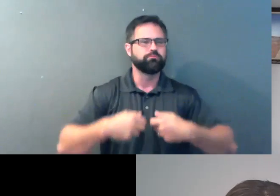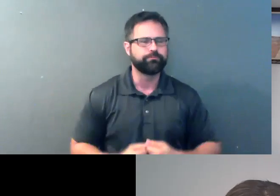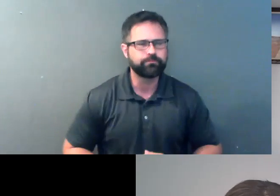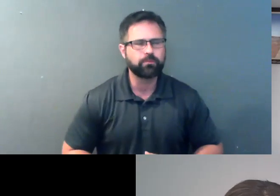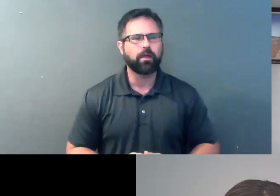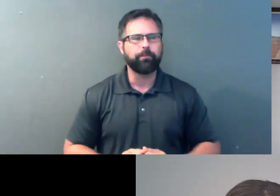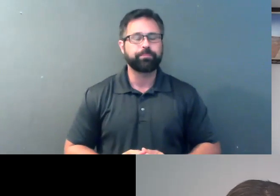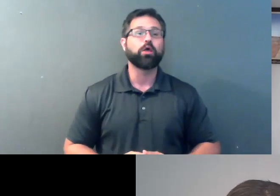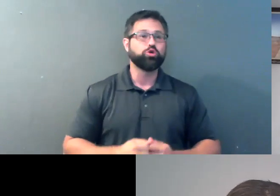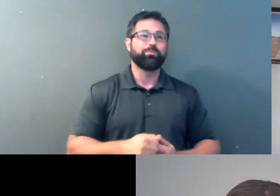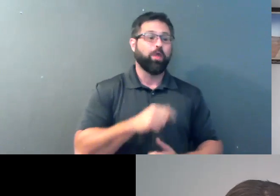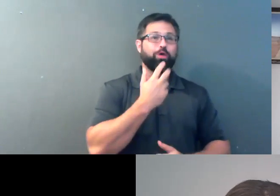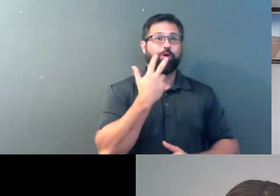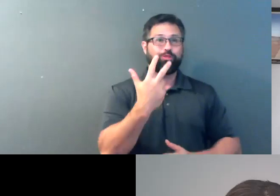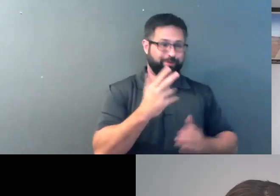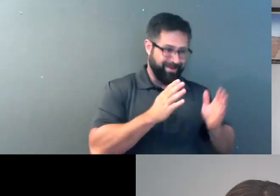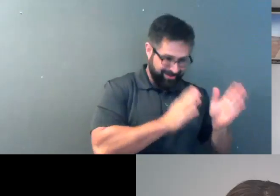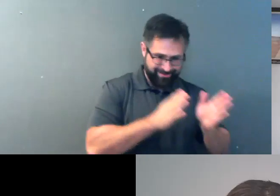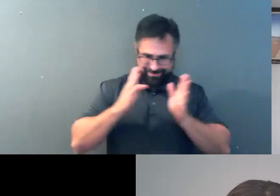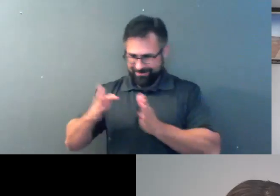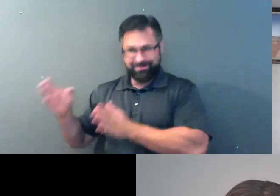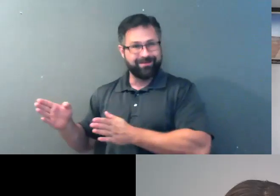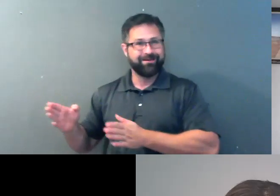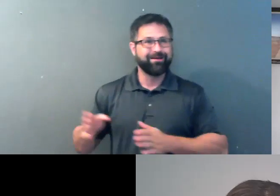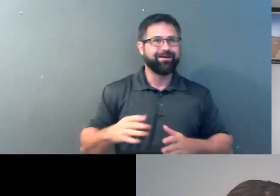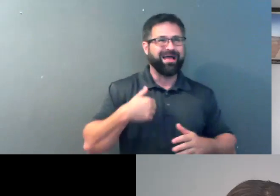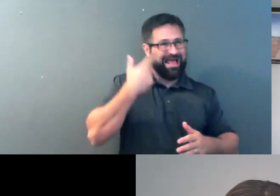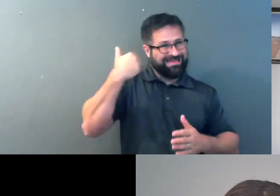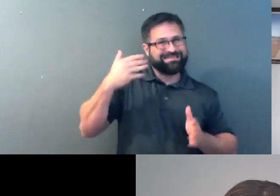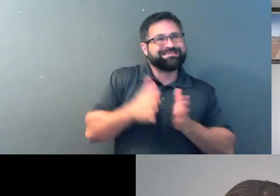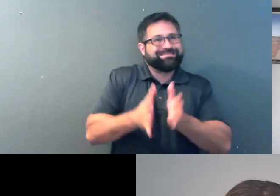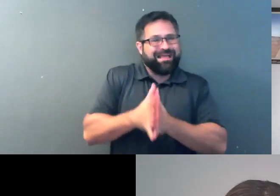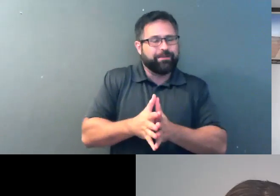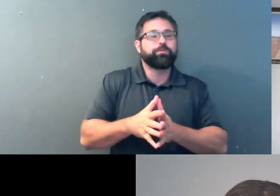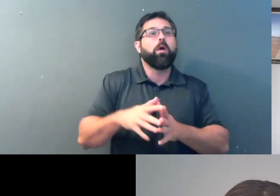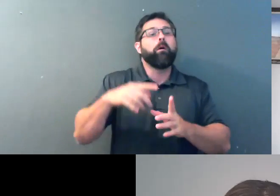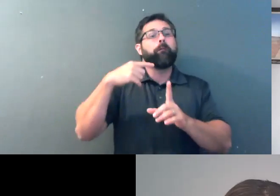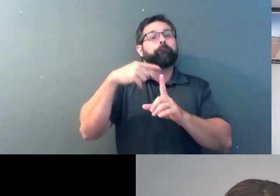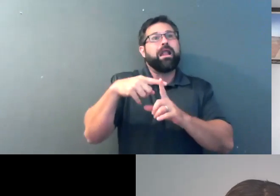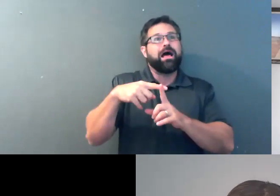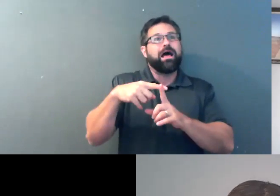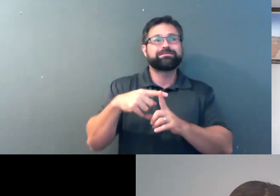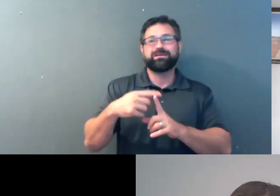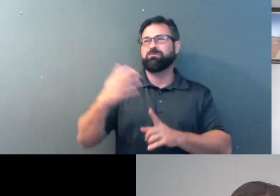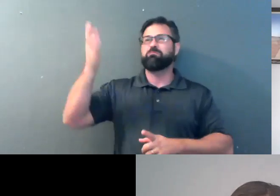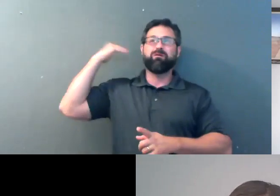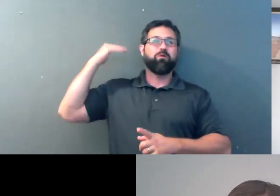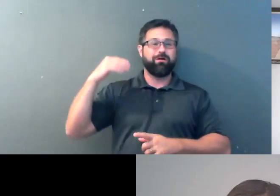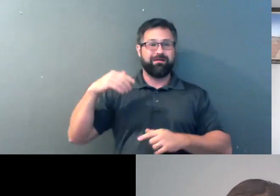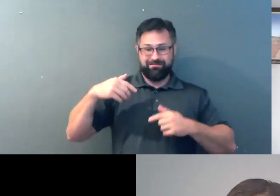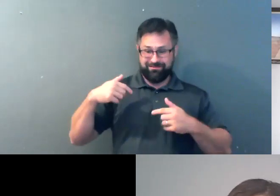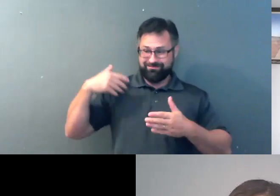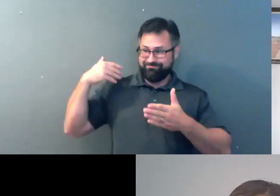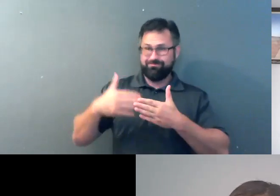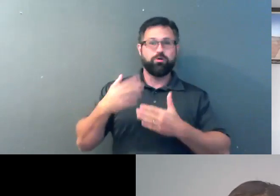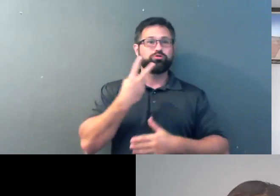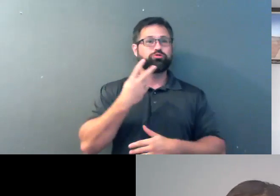forward in 2021 we also during 2020 had one work stream on covert 19 and so under that work stream